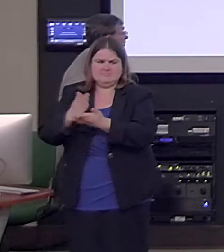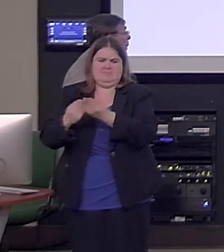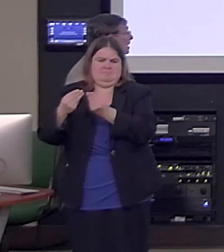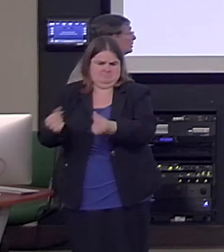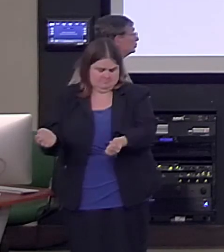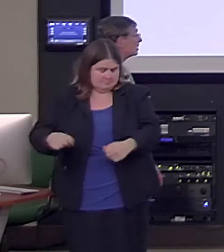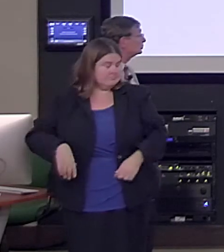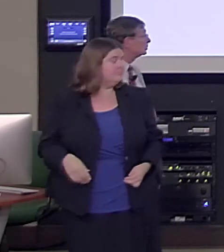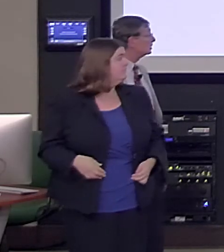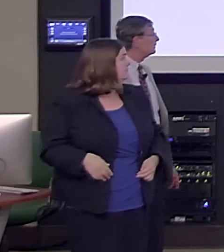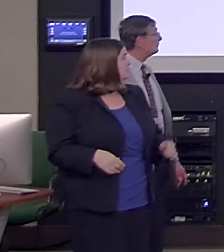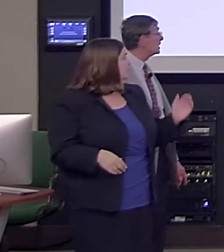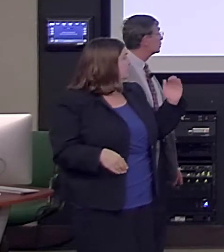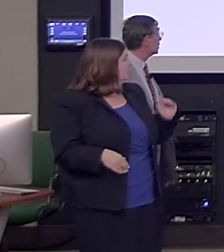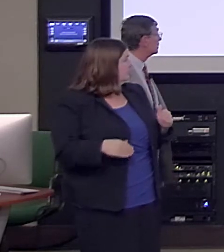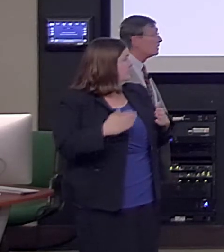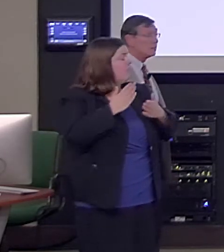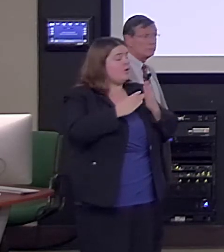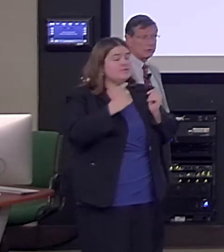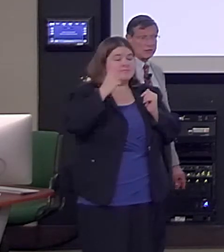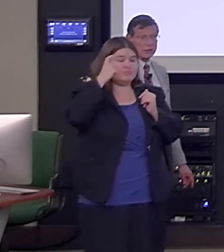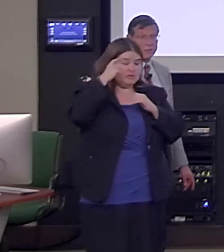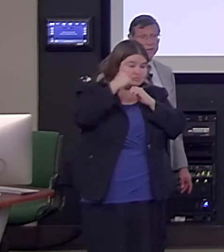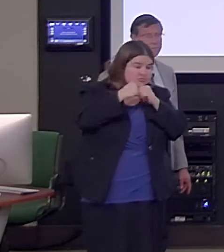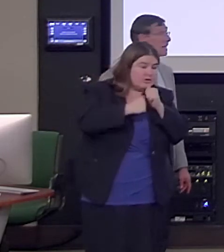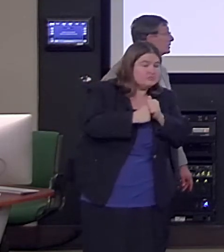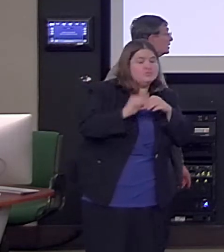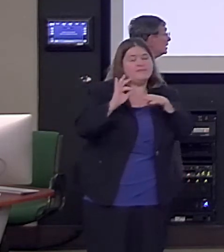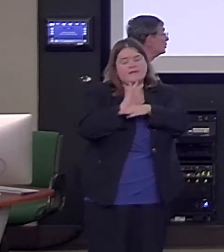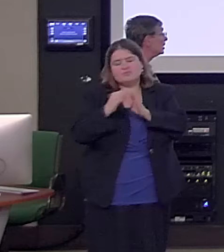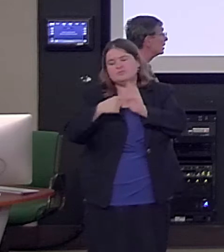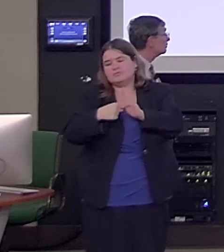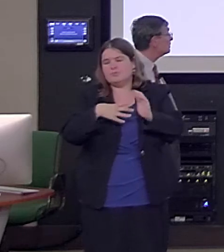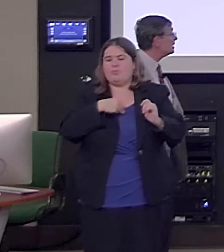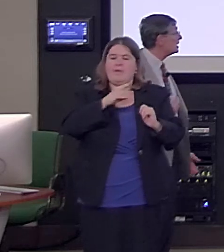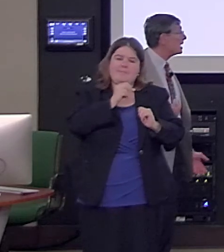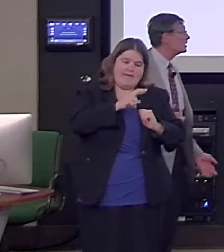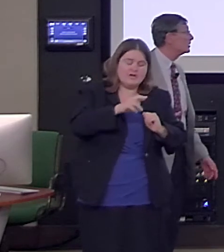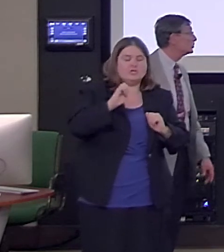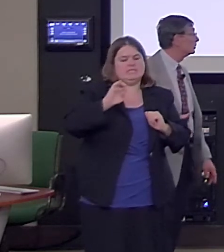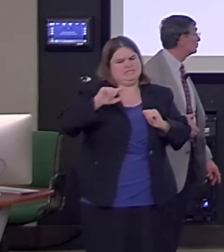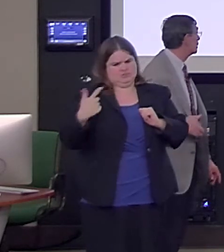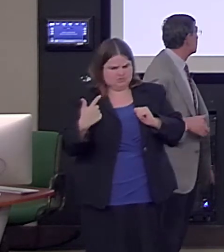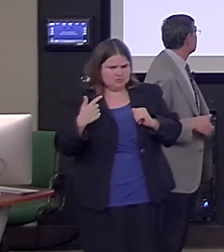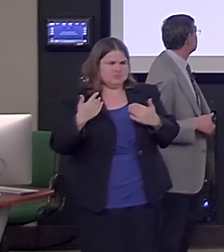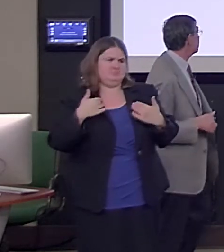of brain structure and function, particularly white matter and EEG, are remediated in children placed